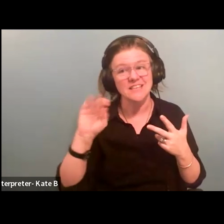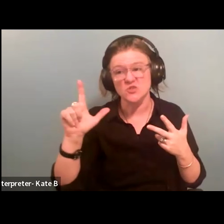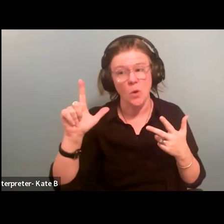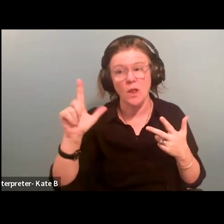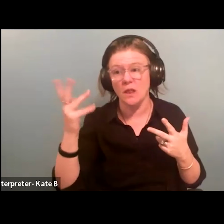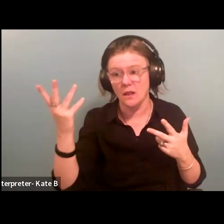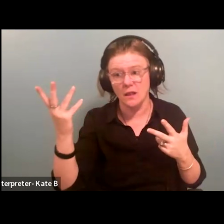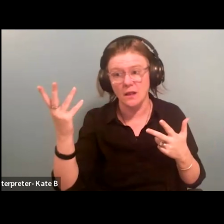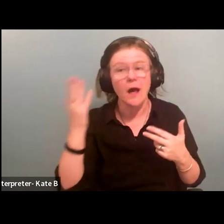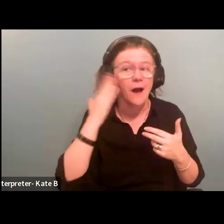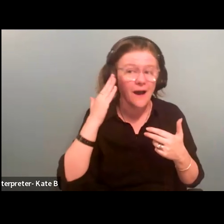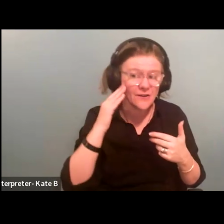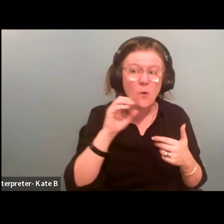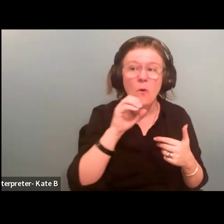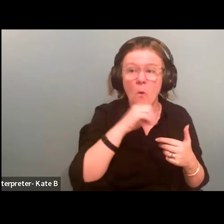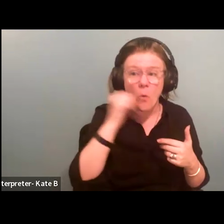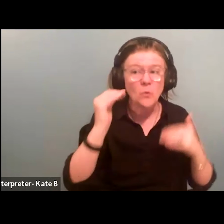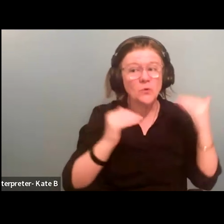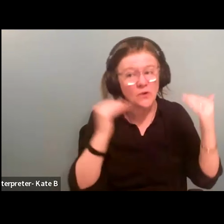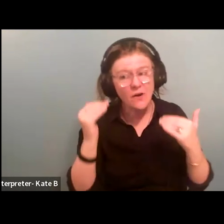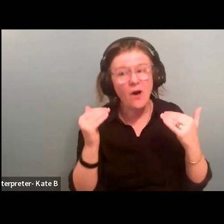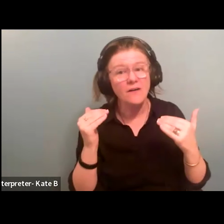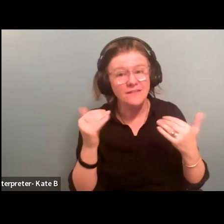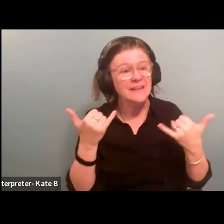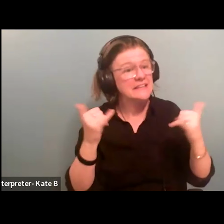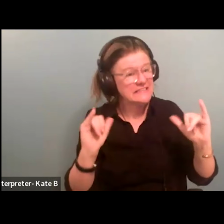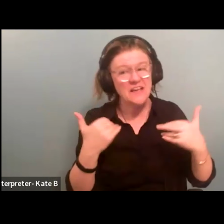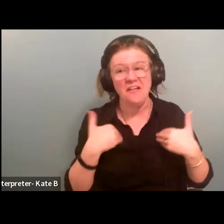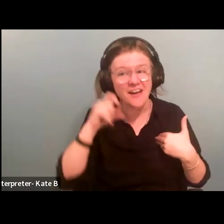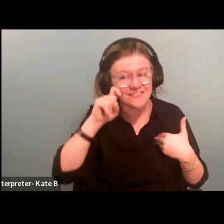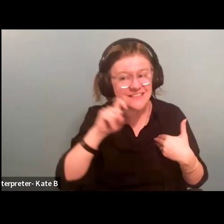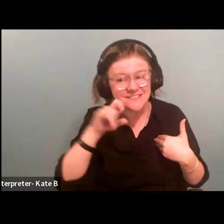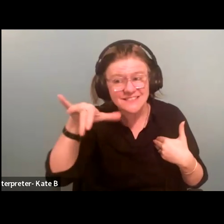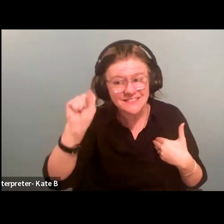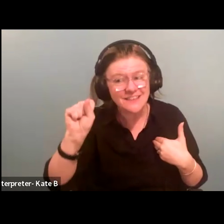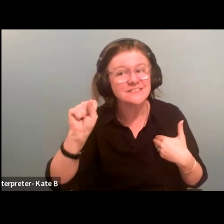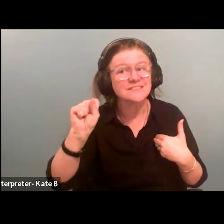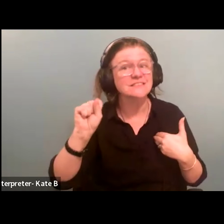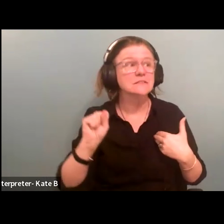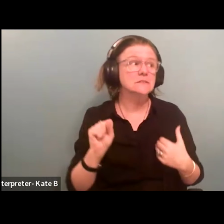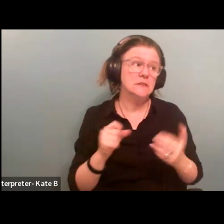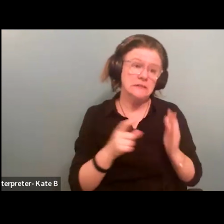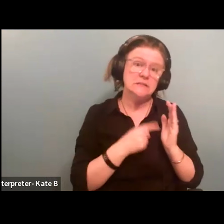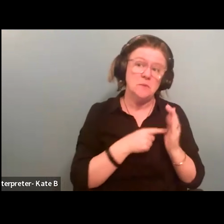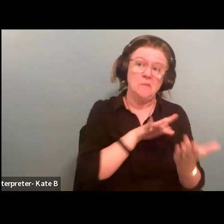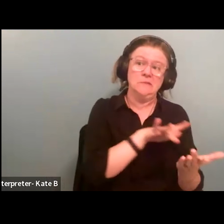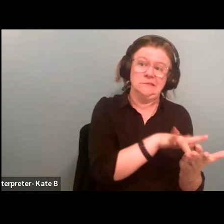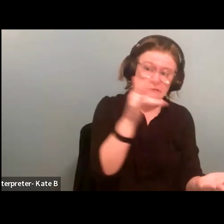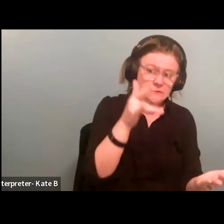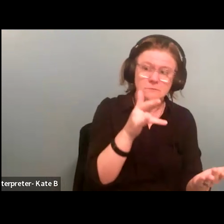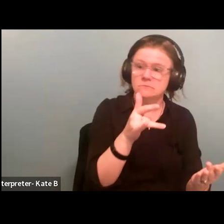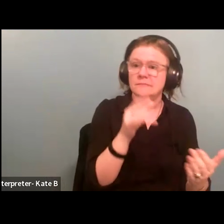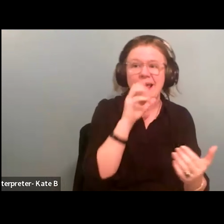Even though older adults, they are also sexually active, and yes, there can be sexual abuse, no matter what the age.